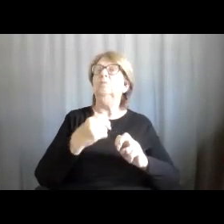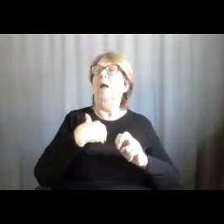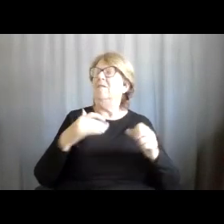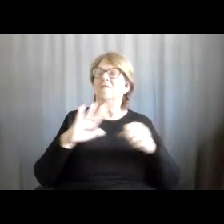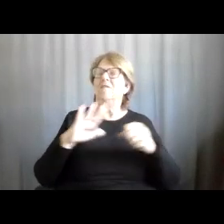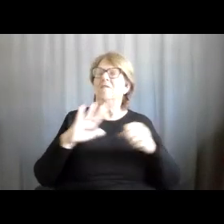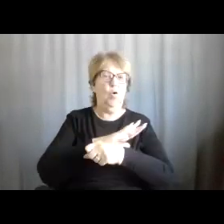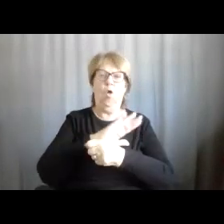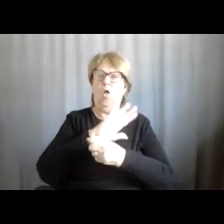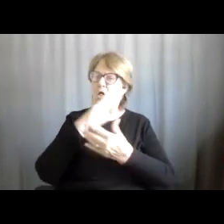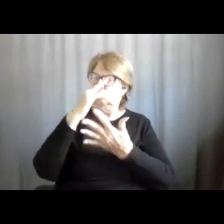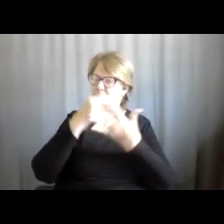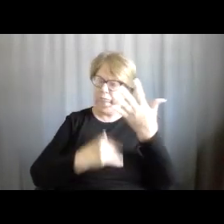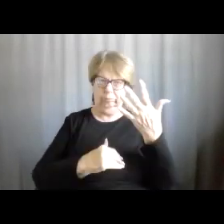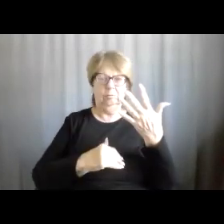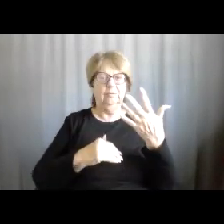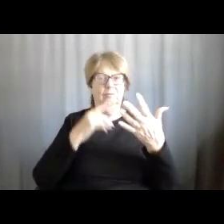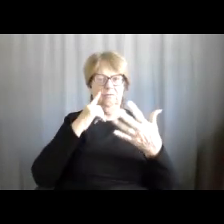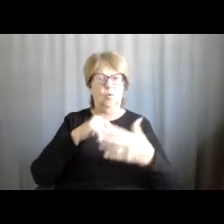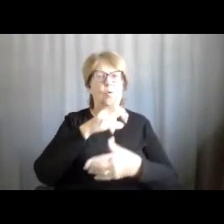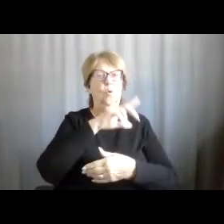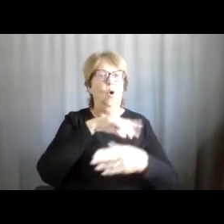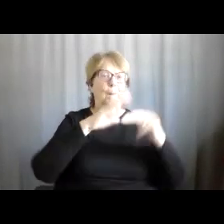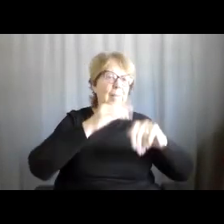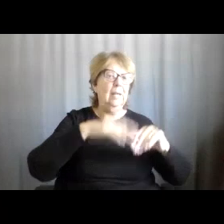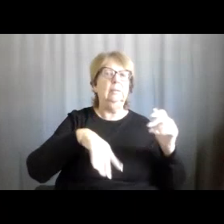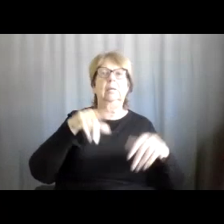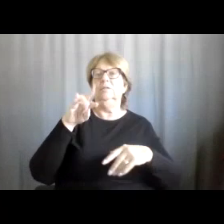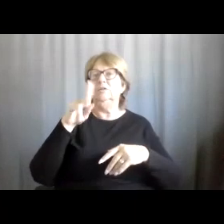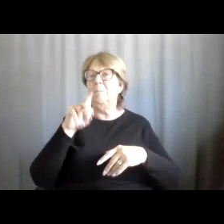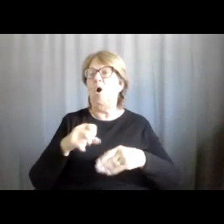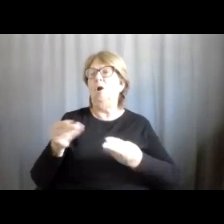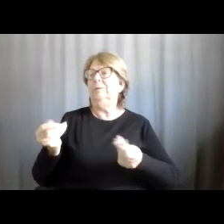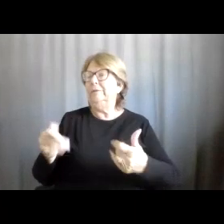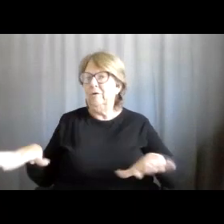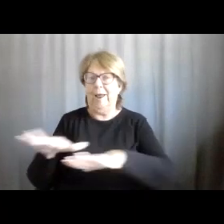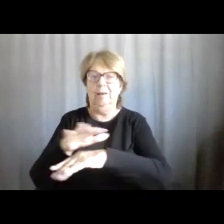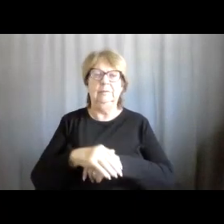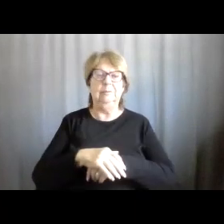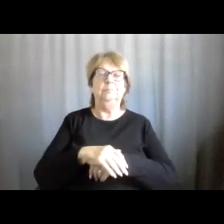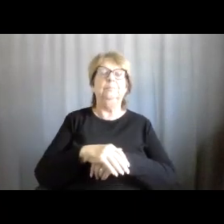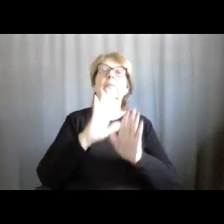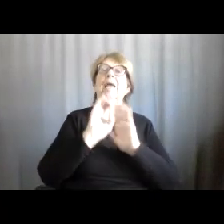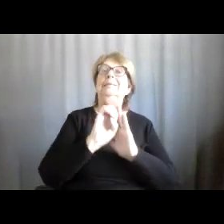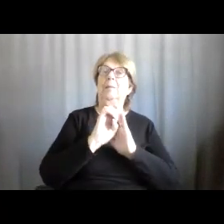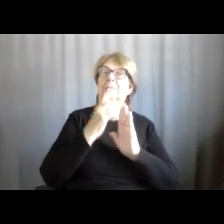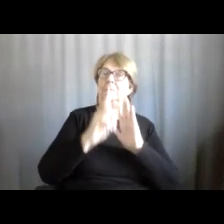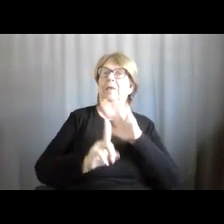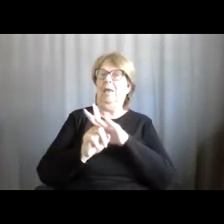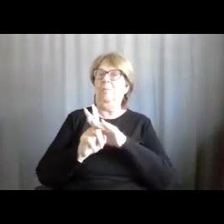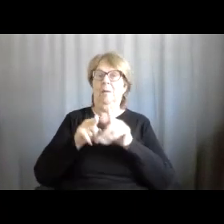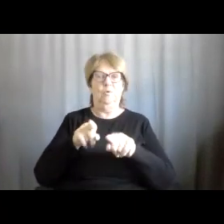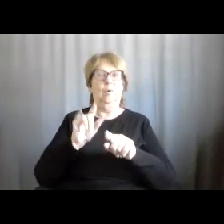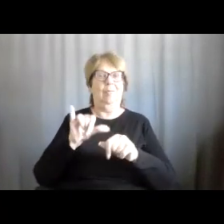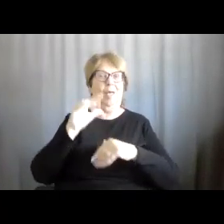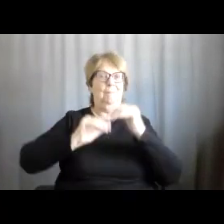[Roby Poche (DES)] To give an example of something that came up during our facility condition assessment, you can see it on the right.